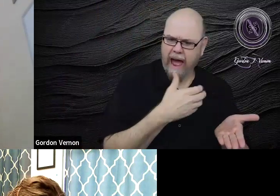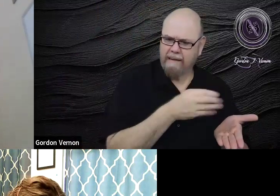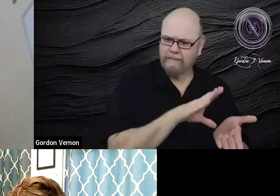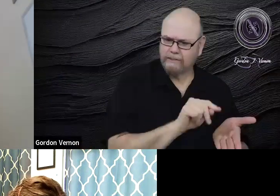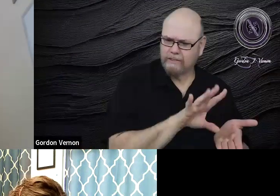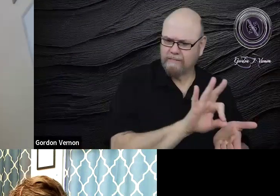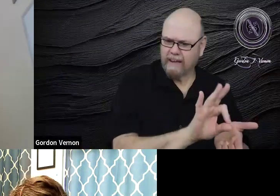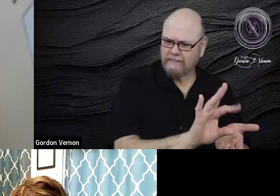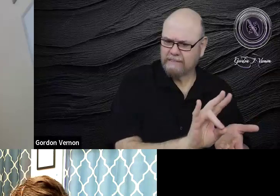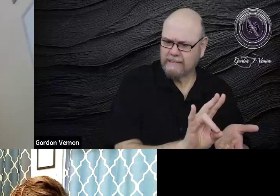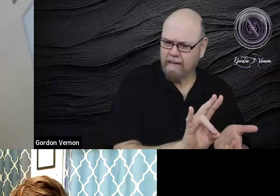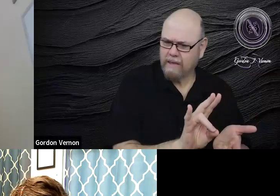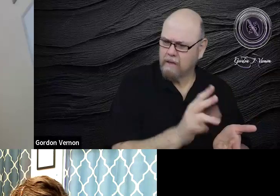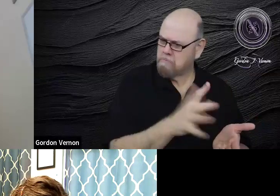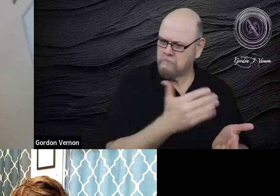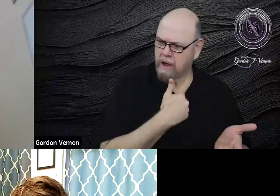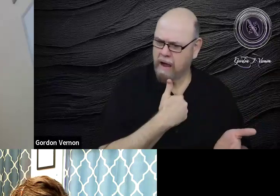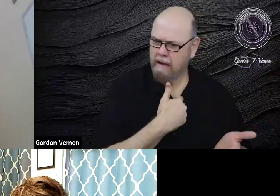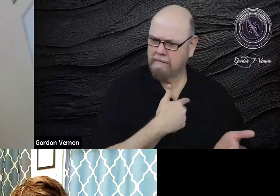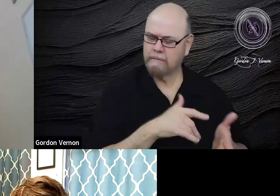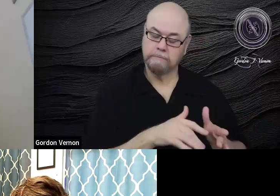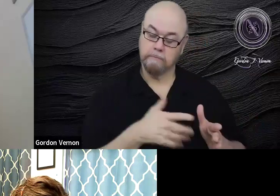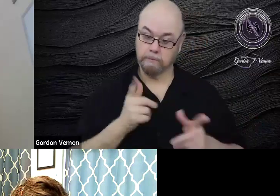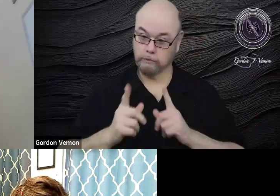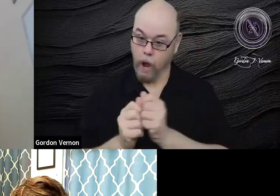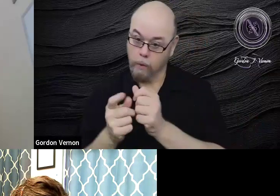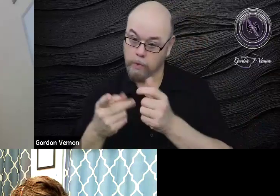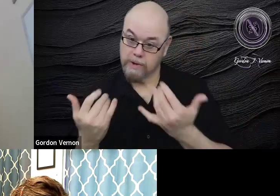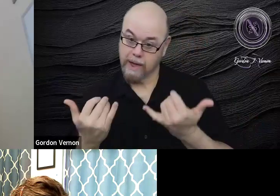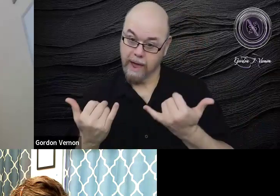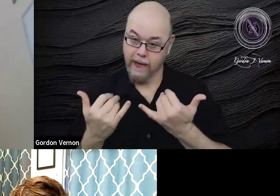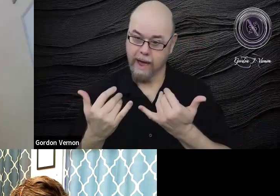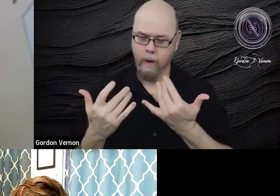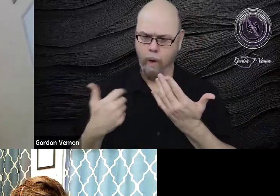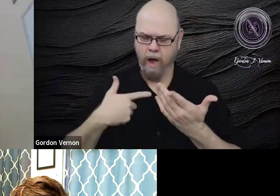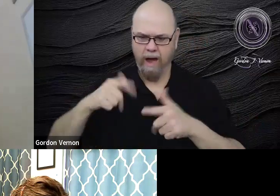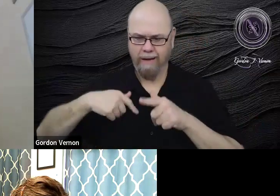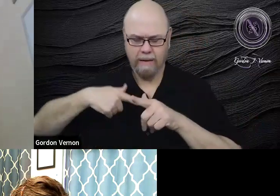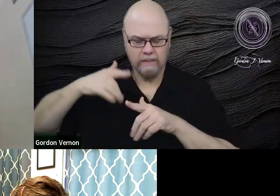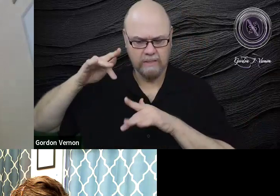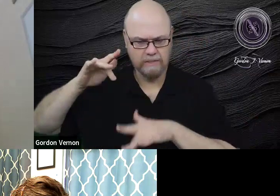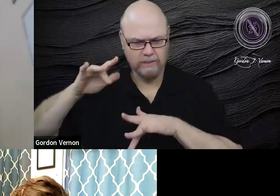about cognitive science in the age of augmented cognition. Thank you, everyone Goodbye.